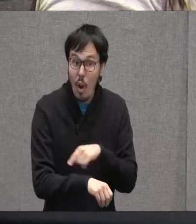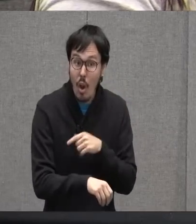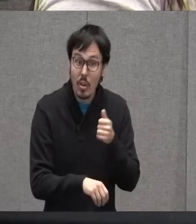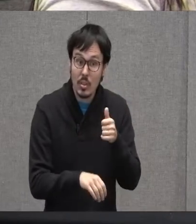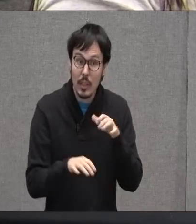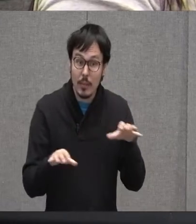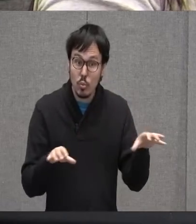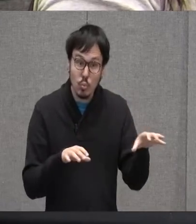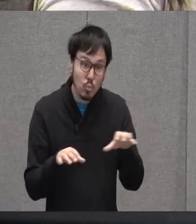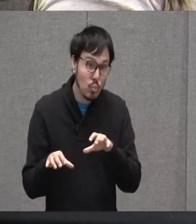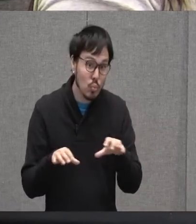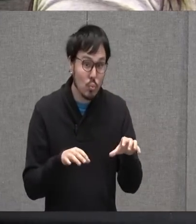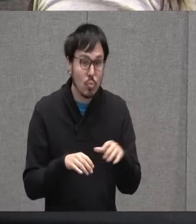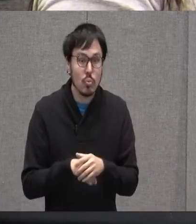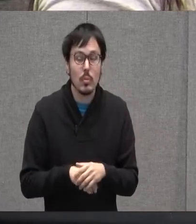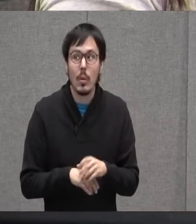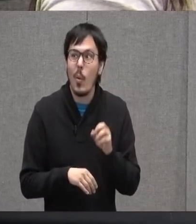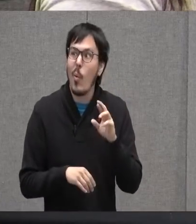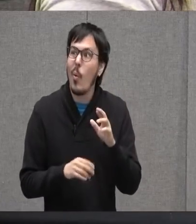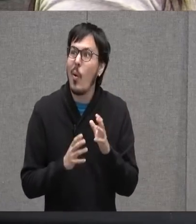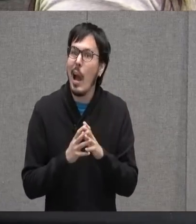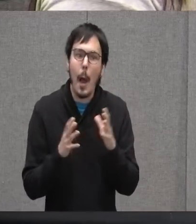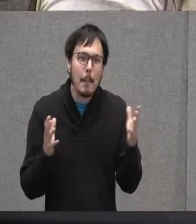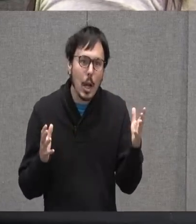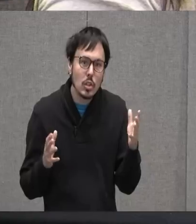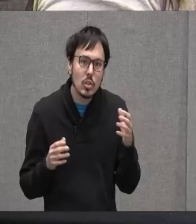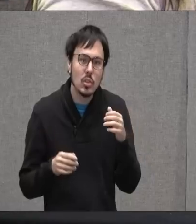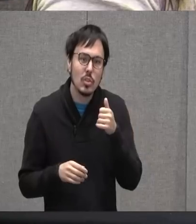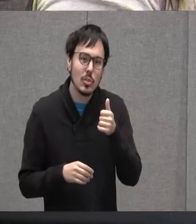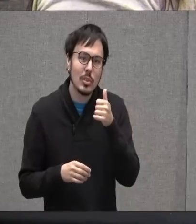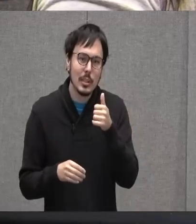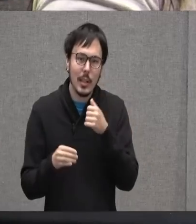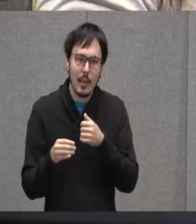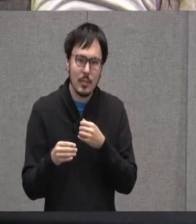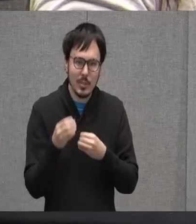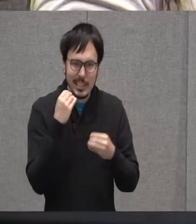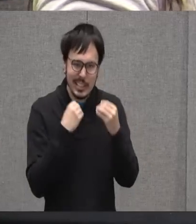or how much of things you eat, all about math.